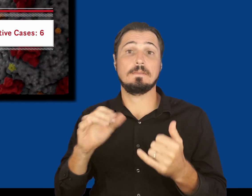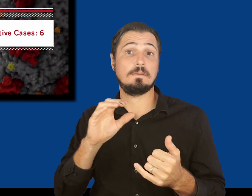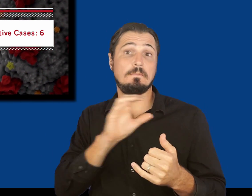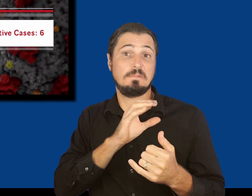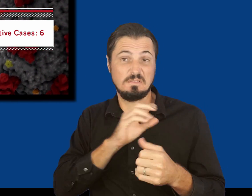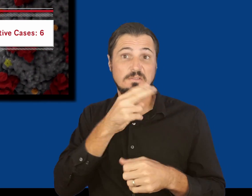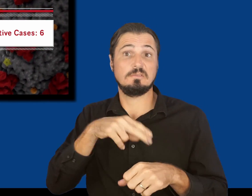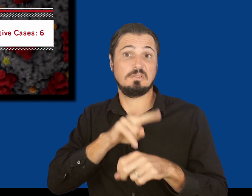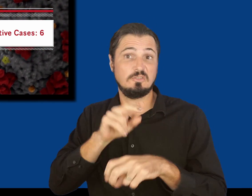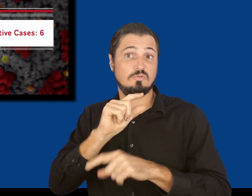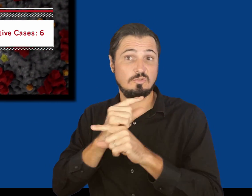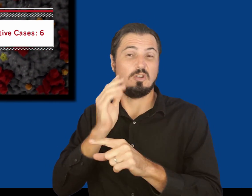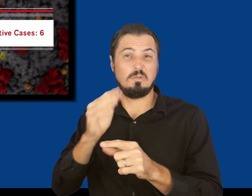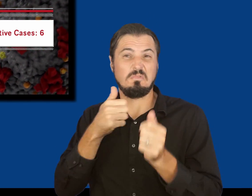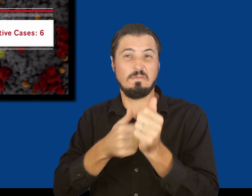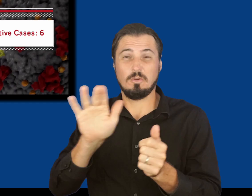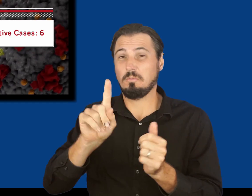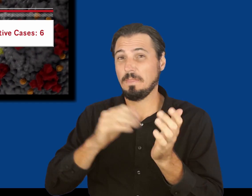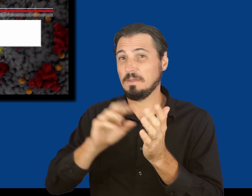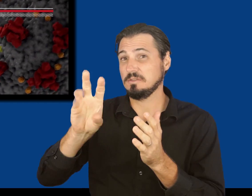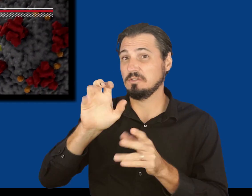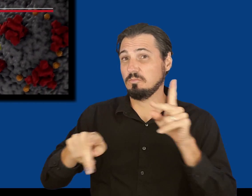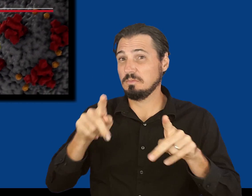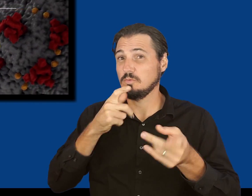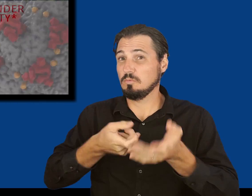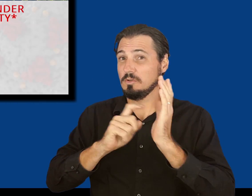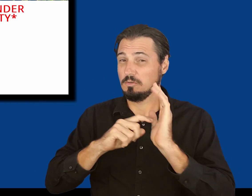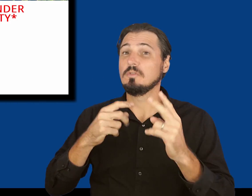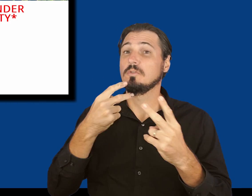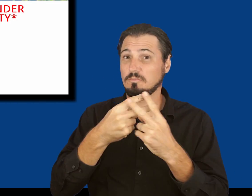1,600 cases in travel-related quarantine for additional information,